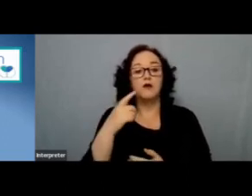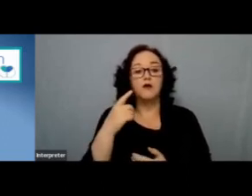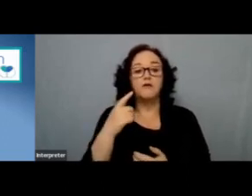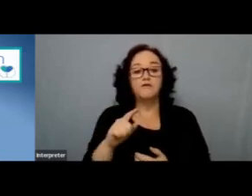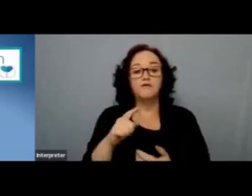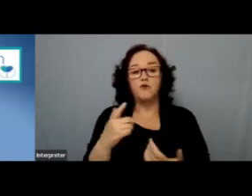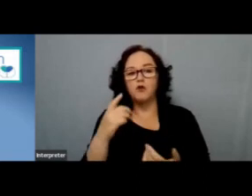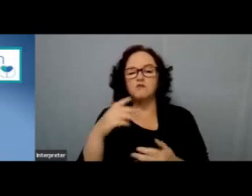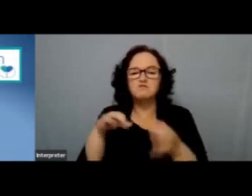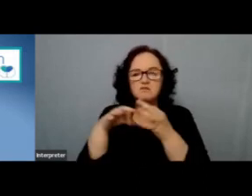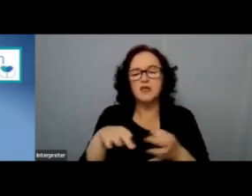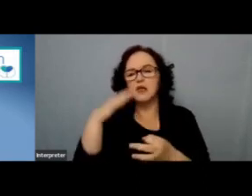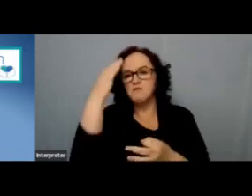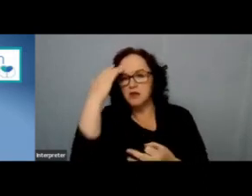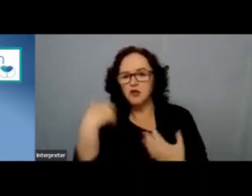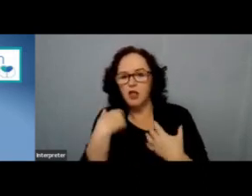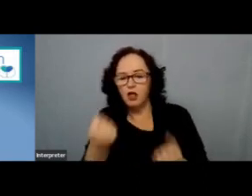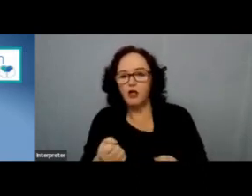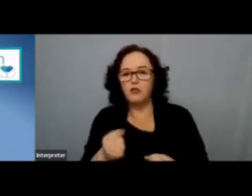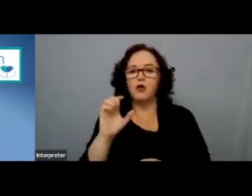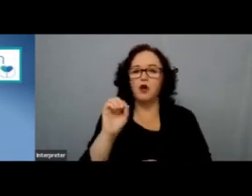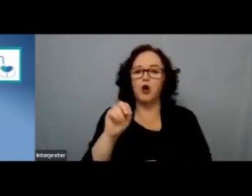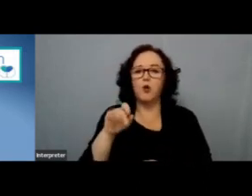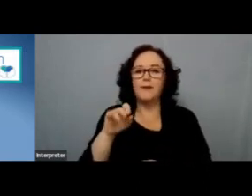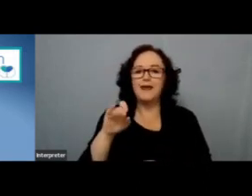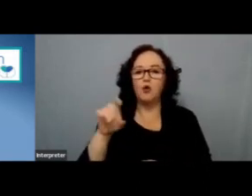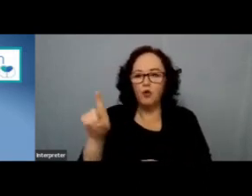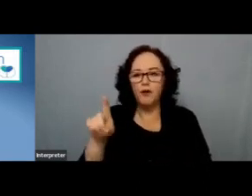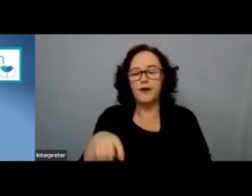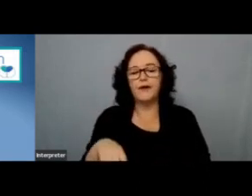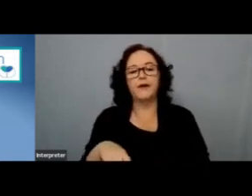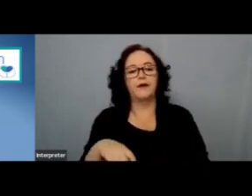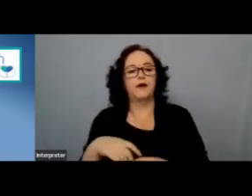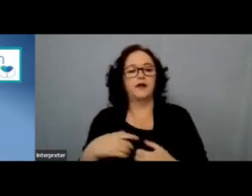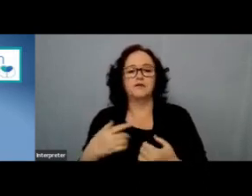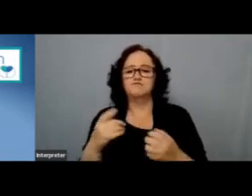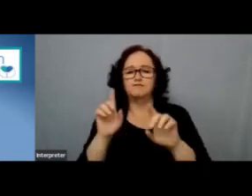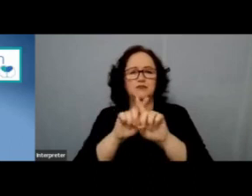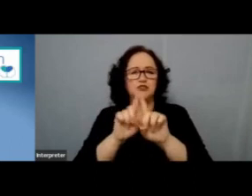and then also some great fact sheets from model systems. Next